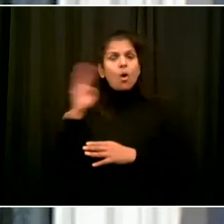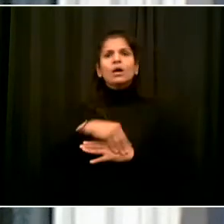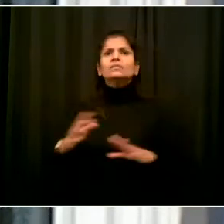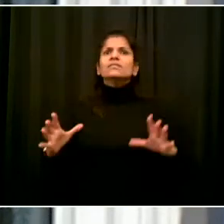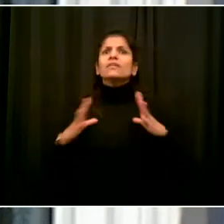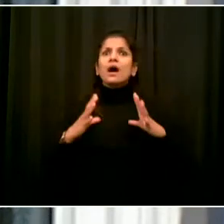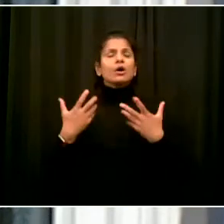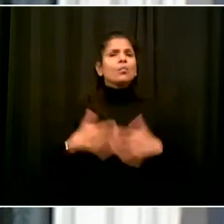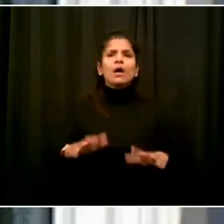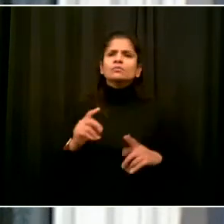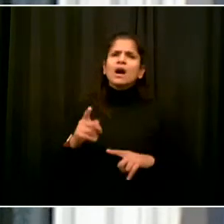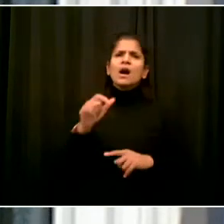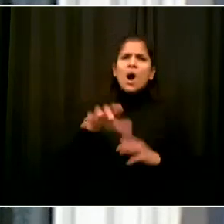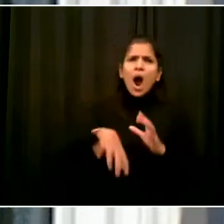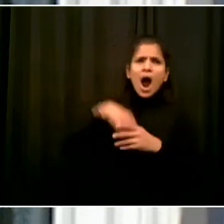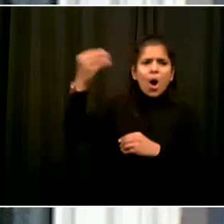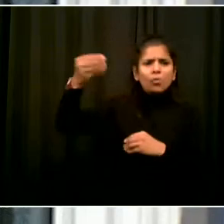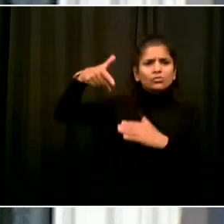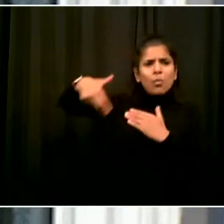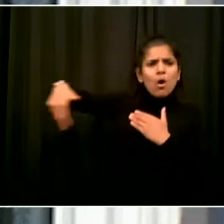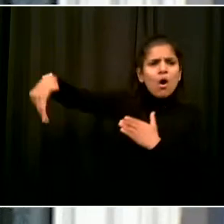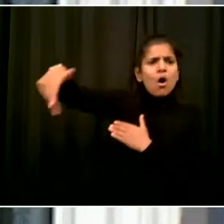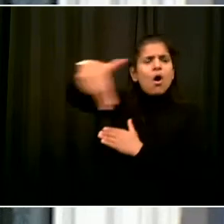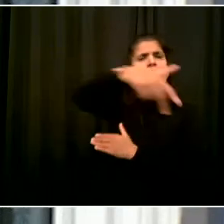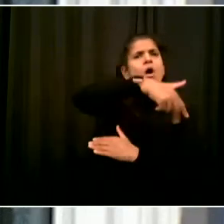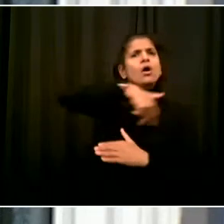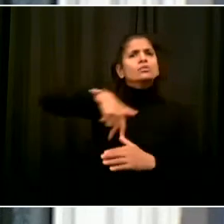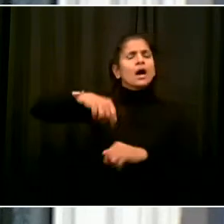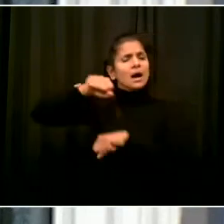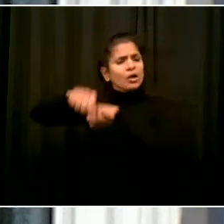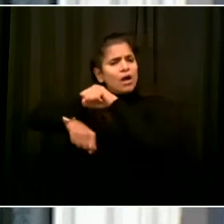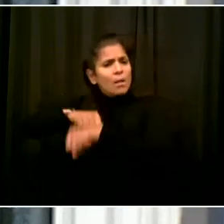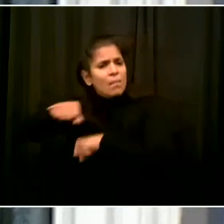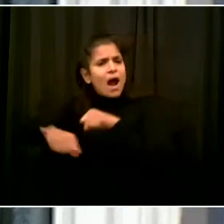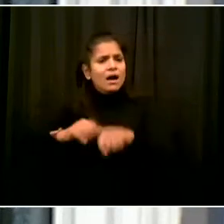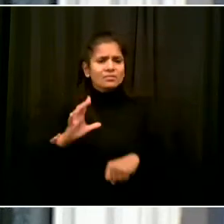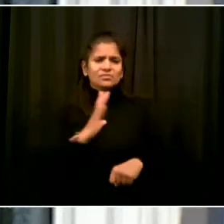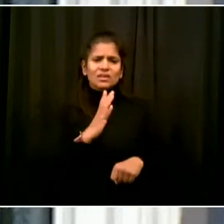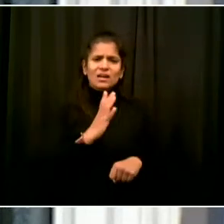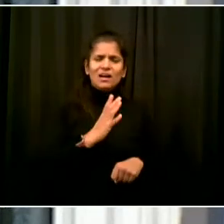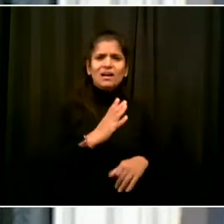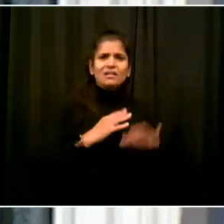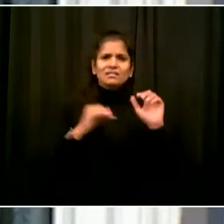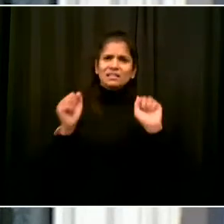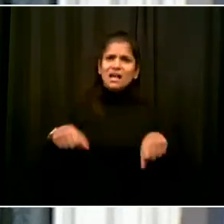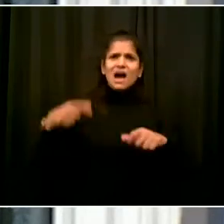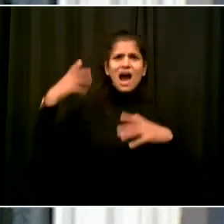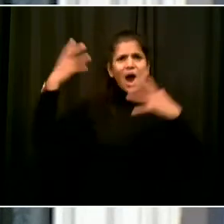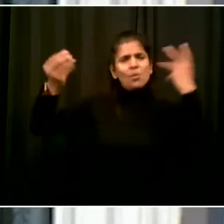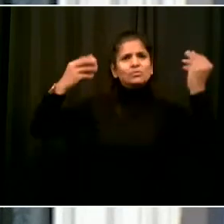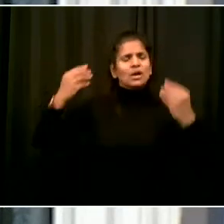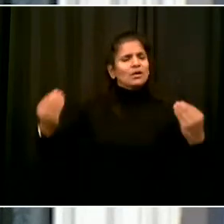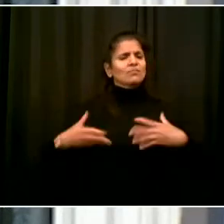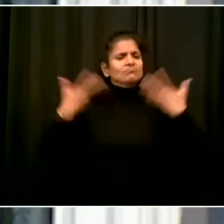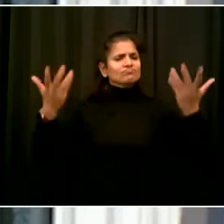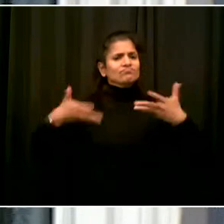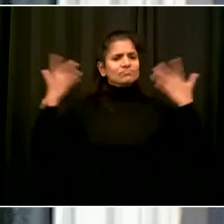THE PARK OR GO FOR A BIKE RIDE. EEOYNJ THE FRESH AIR.